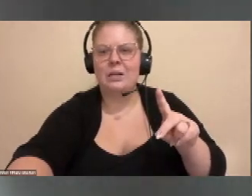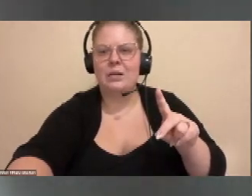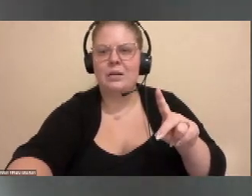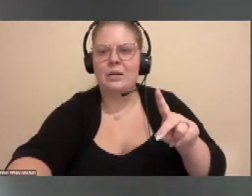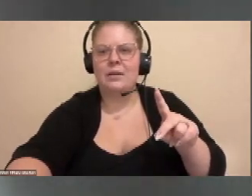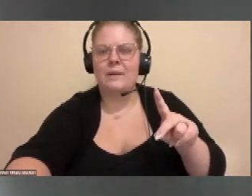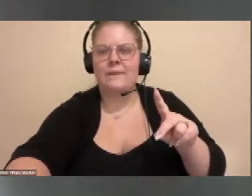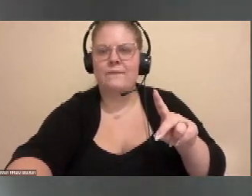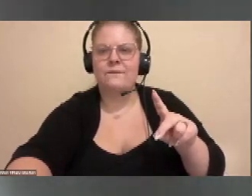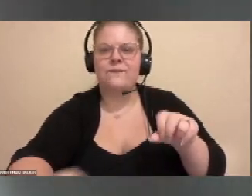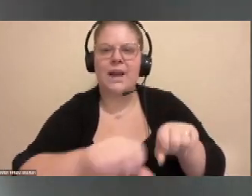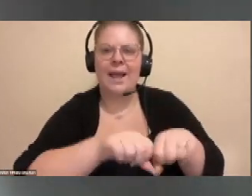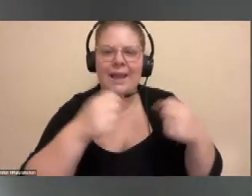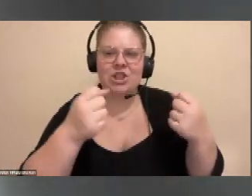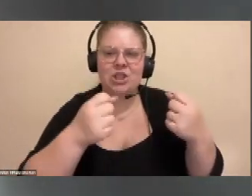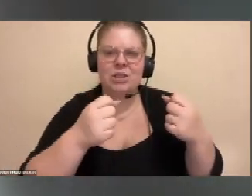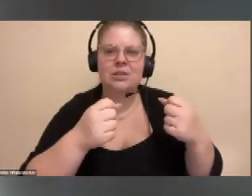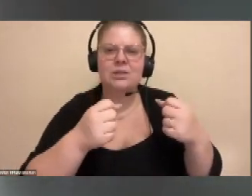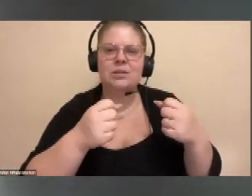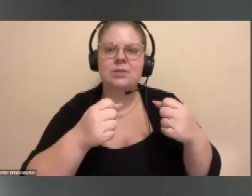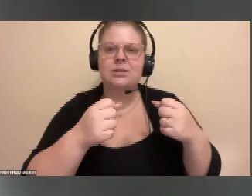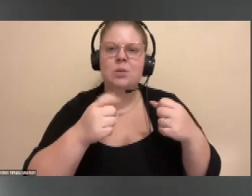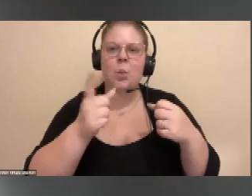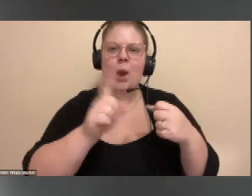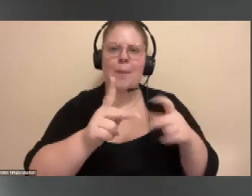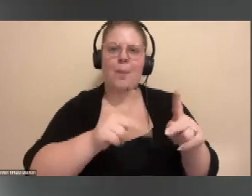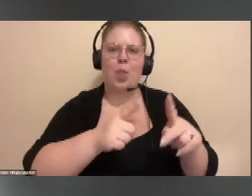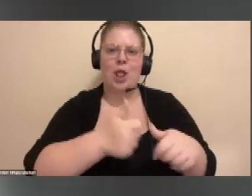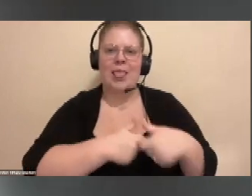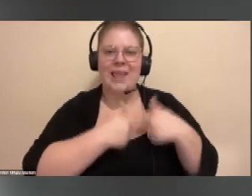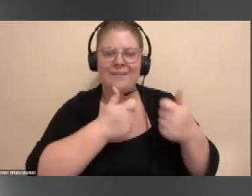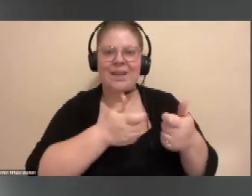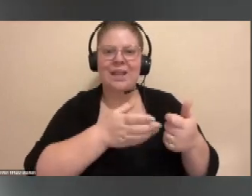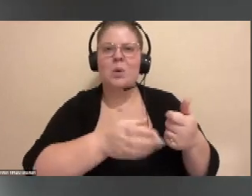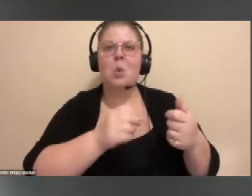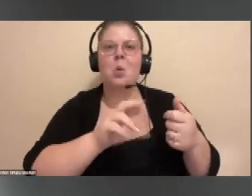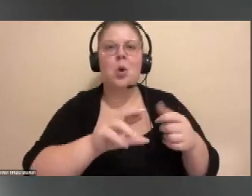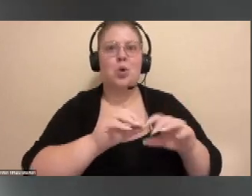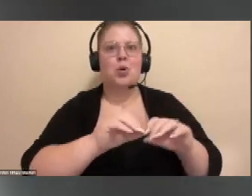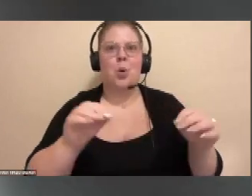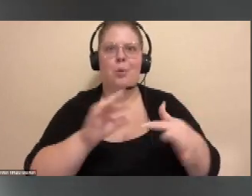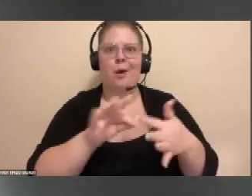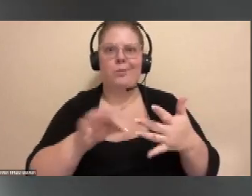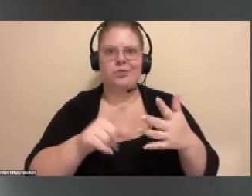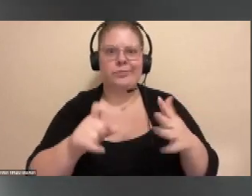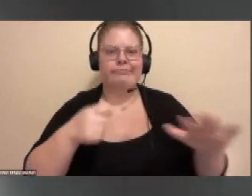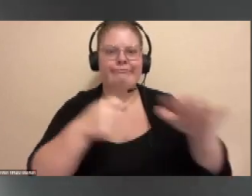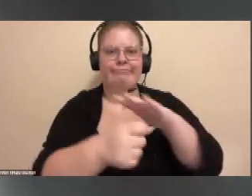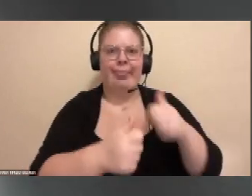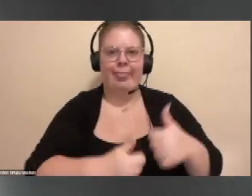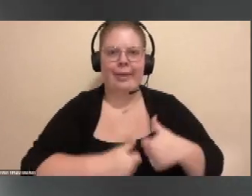or may not have a choice in living in congregate settings. What do we know about guardianship